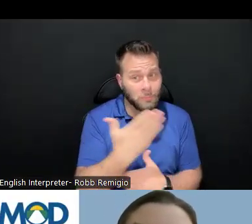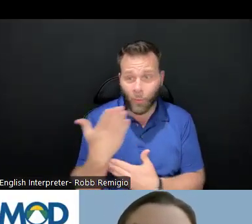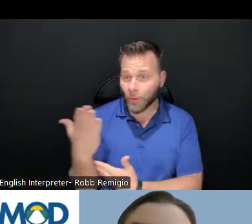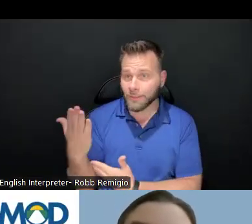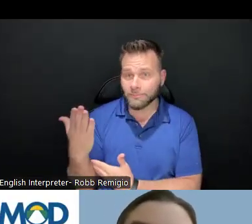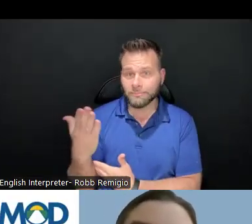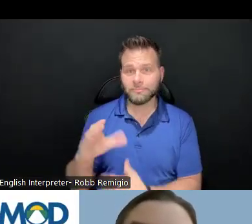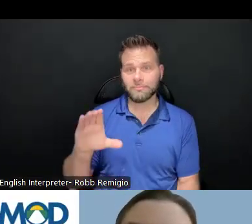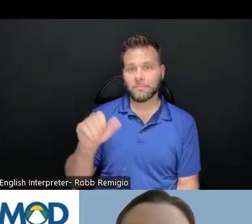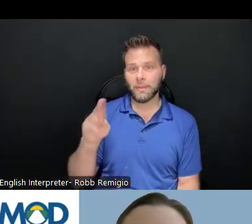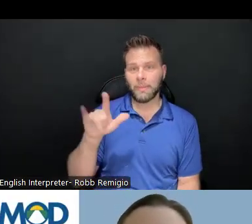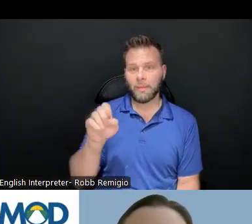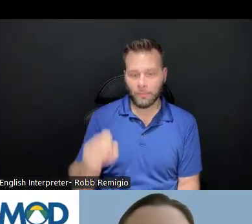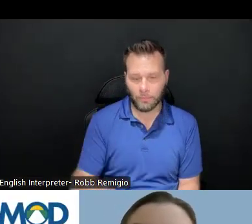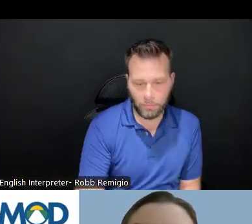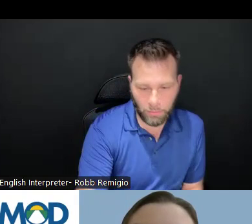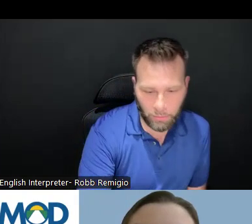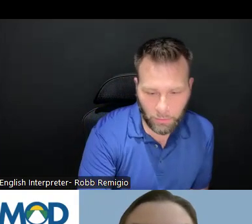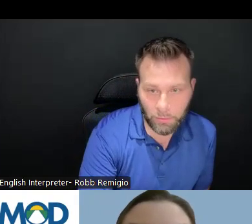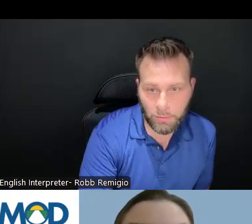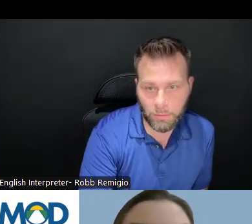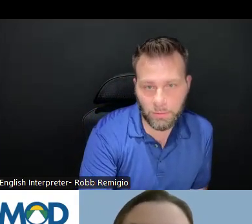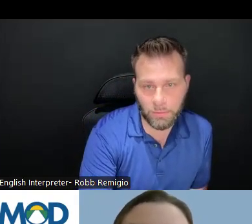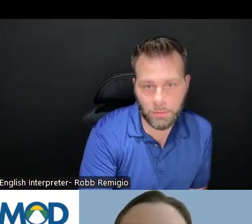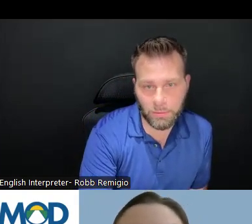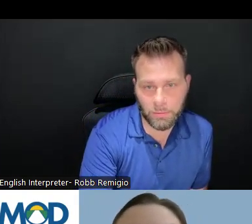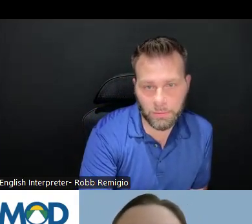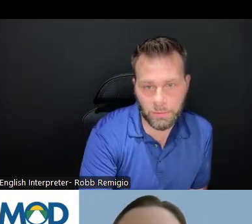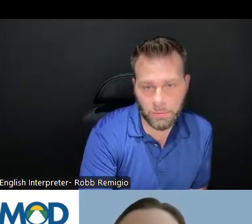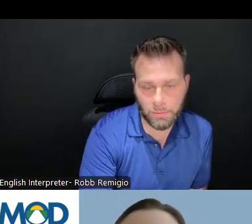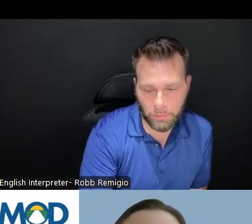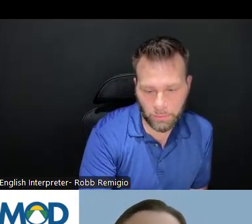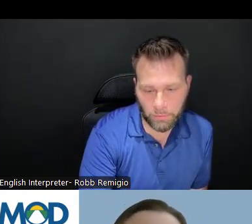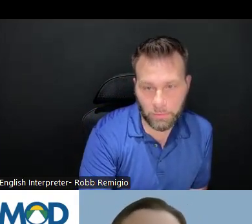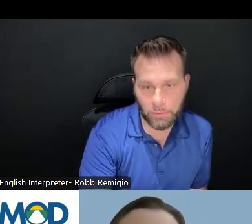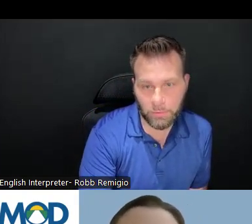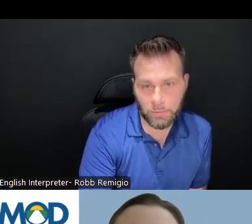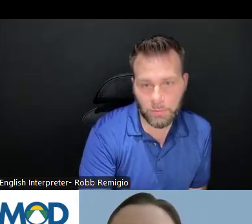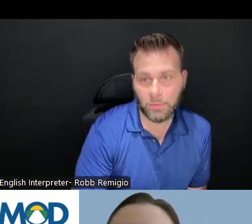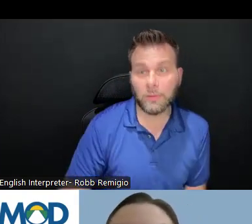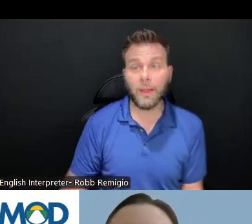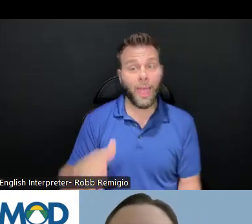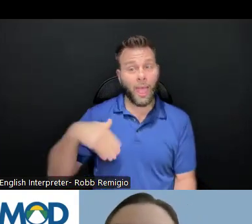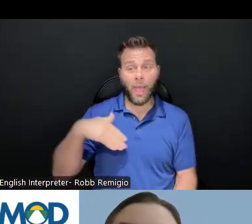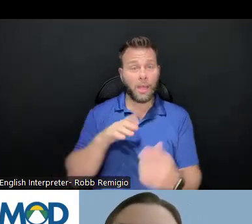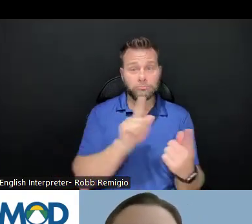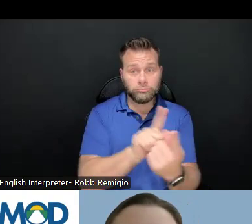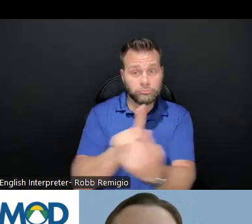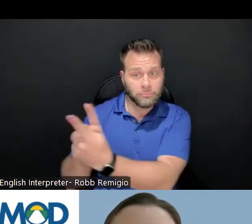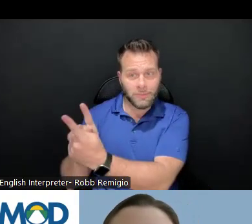My name is Camille Karabaich, and I'm counsel for the Disability. For anyone we haven't had the